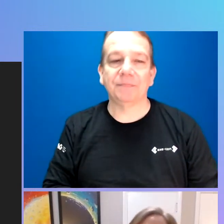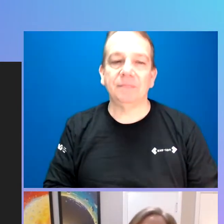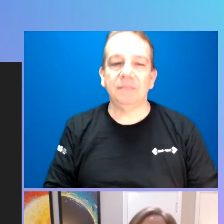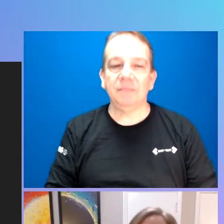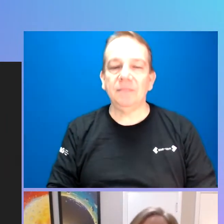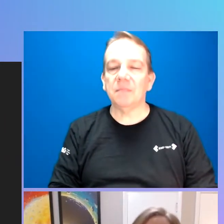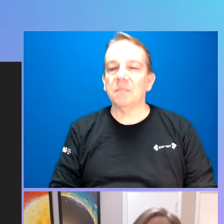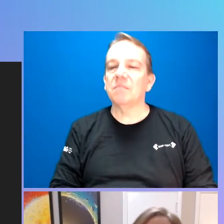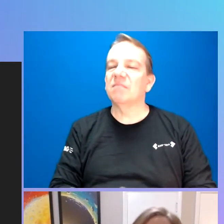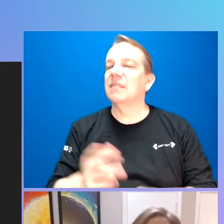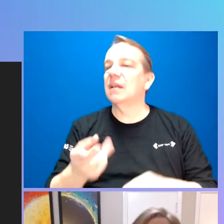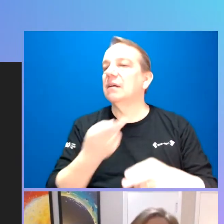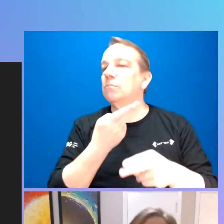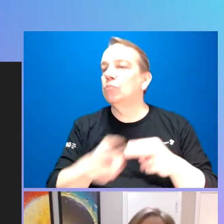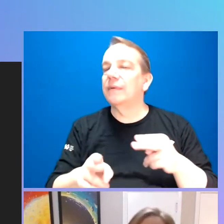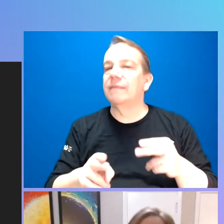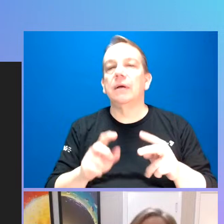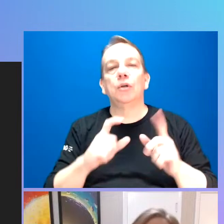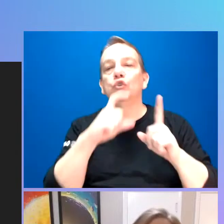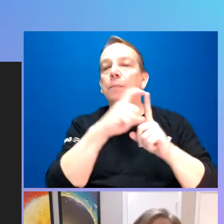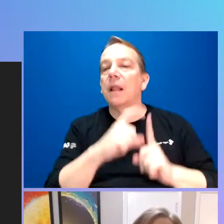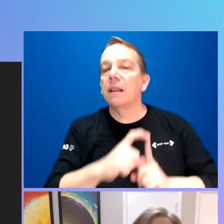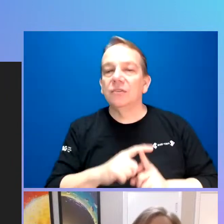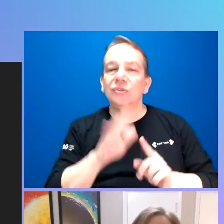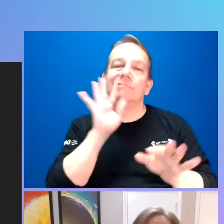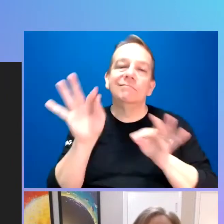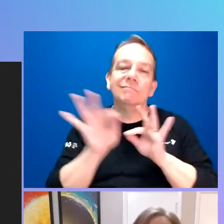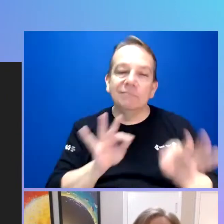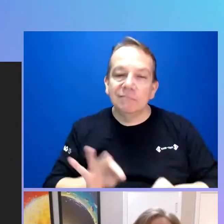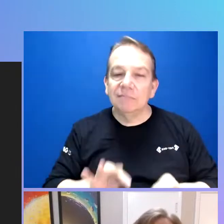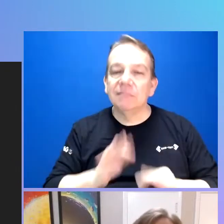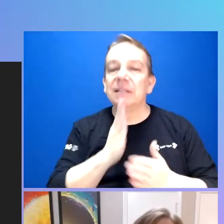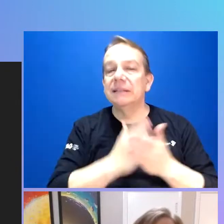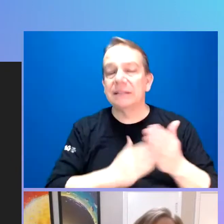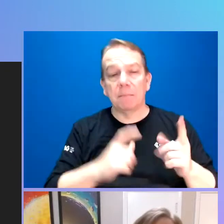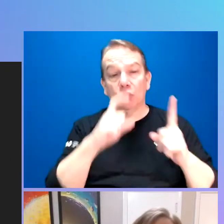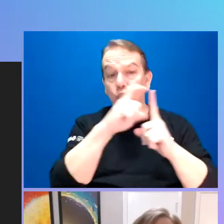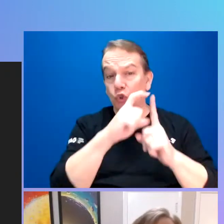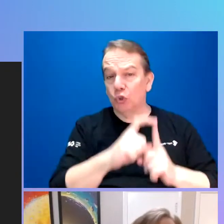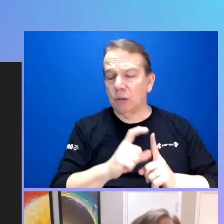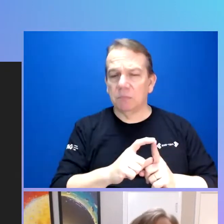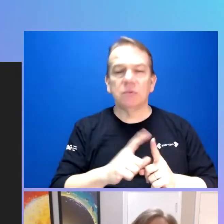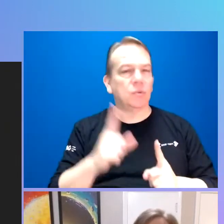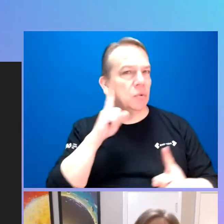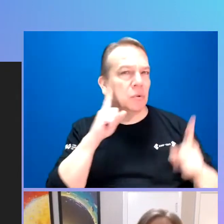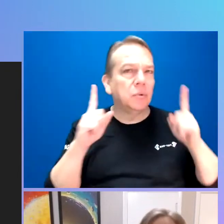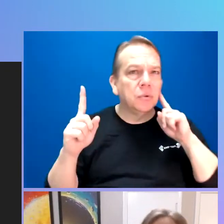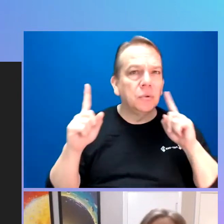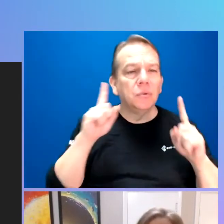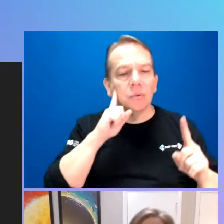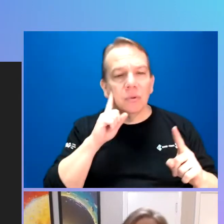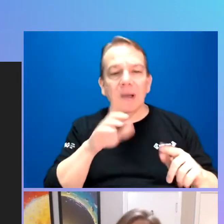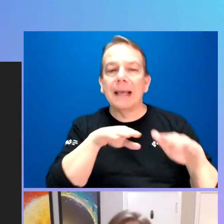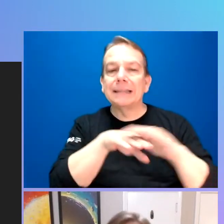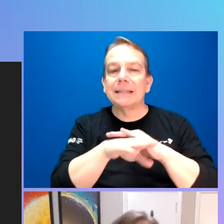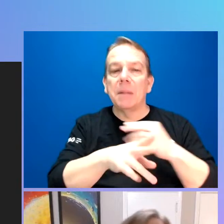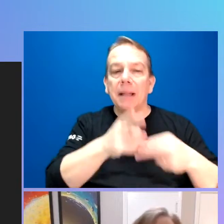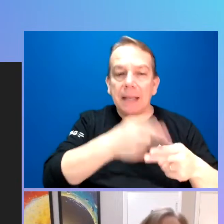here. You may have heard some of these different terms thrown around before, like accessible